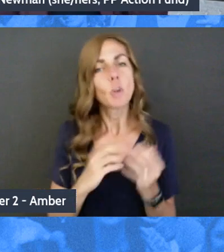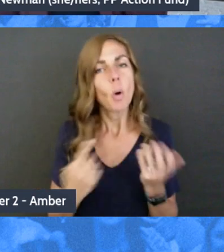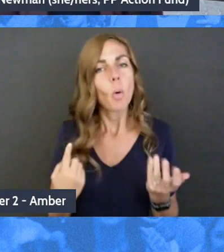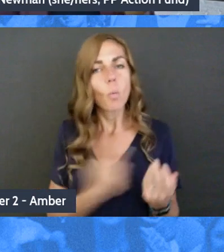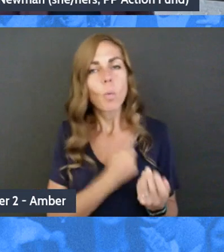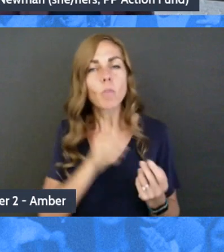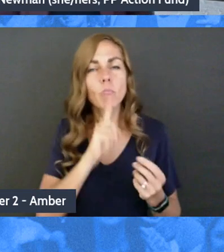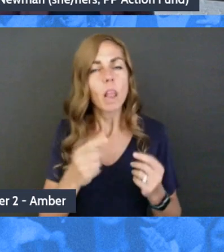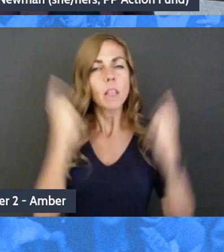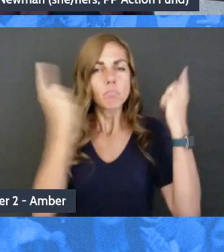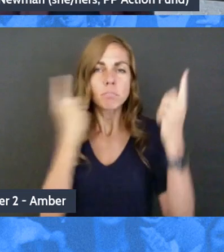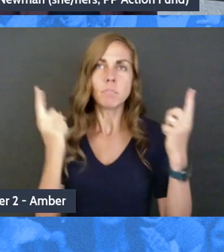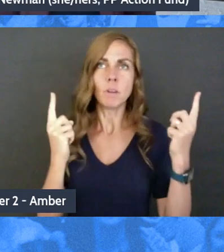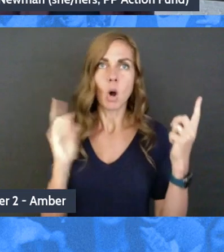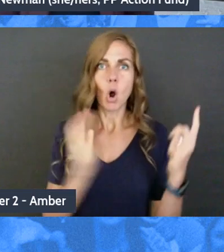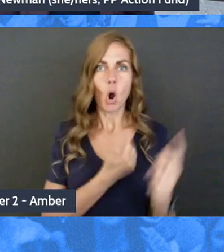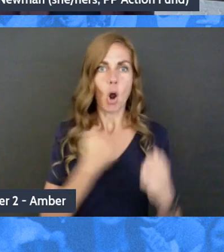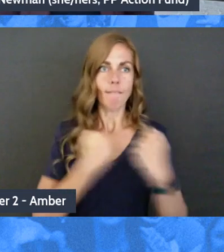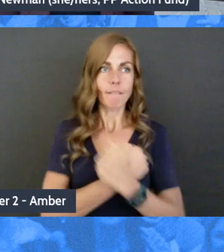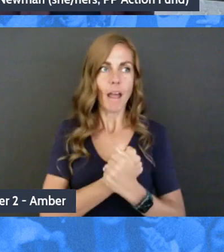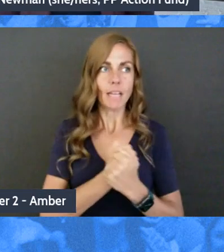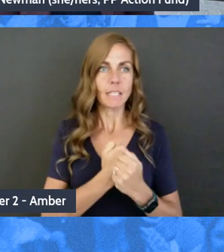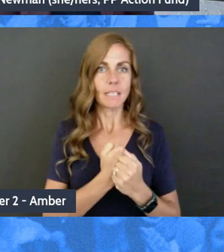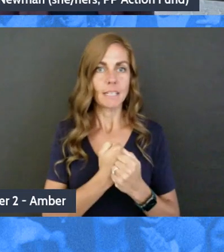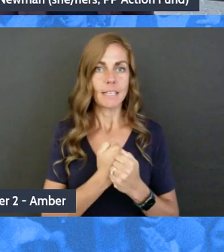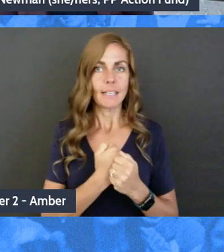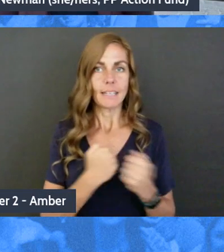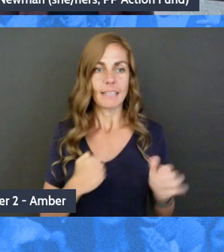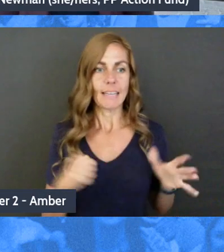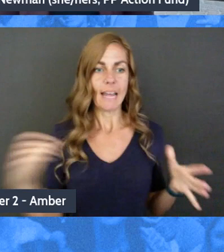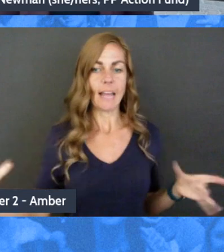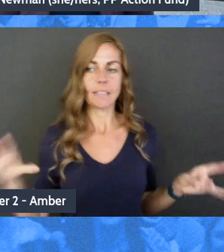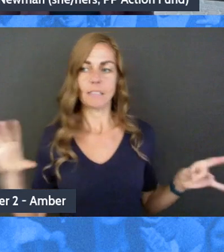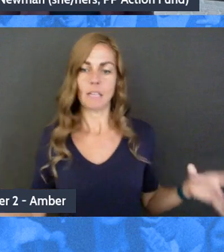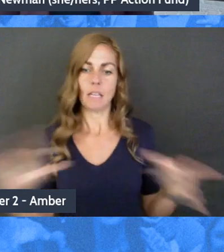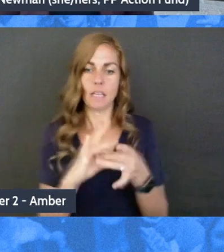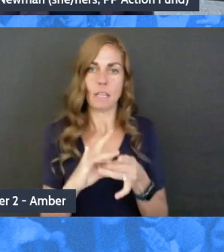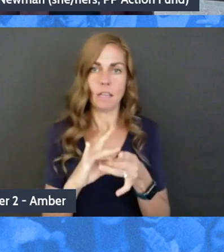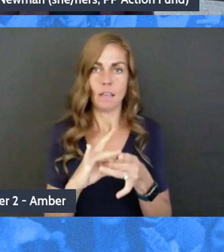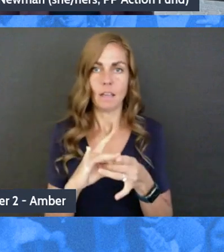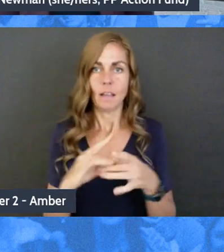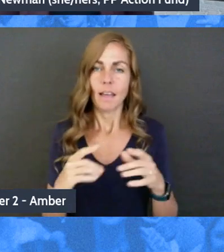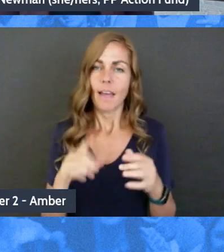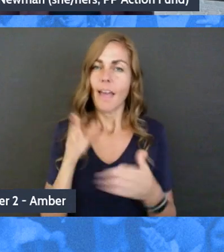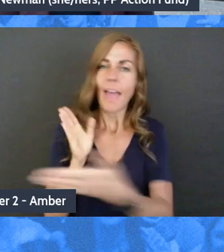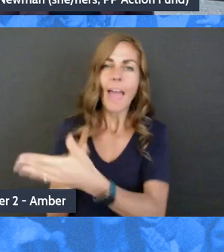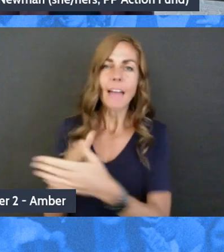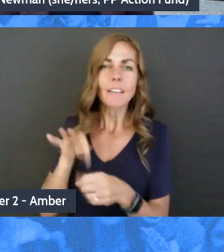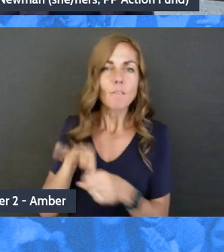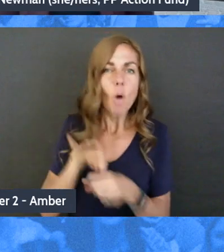connecting these dots and mitigating anti-voter bills at the state level, passing federal voting legislation